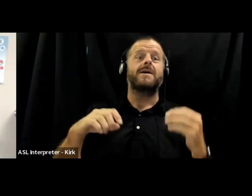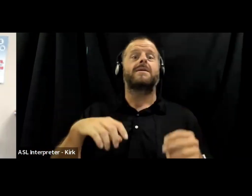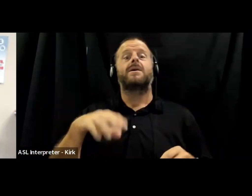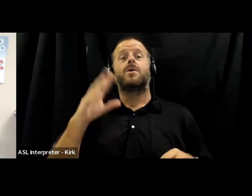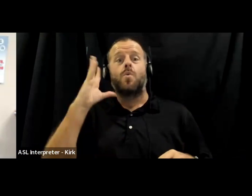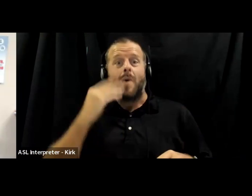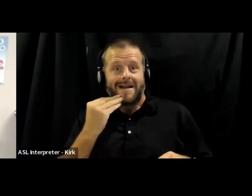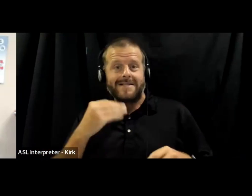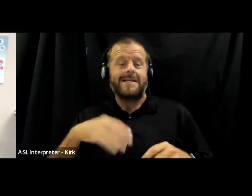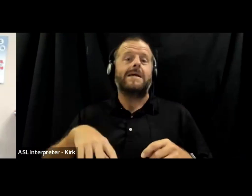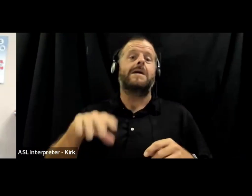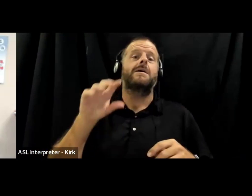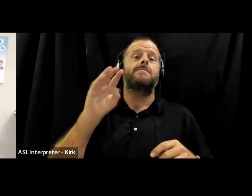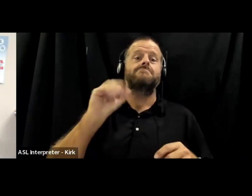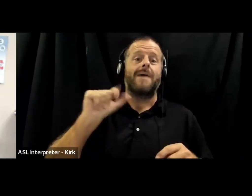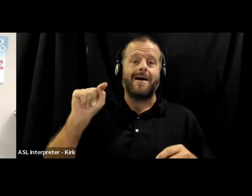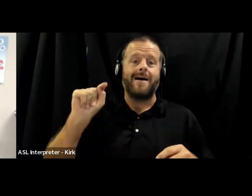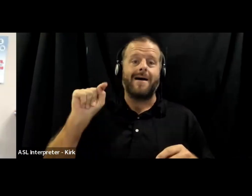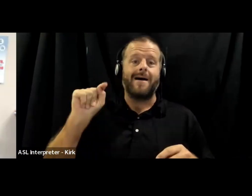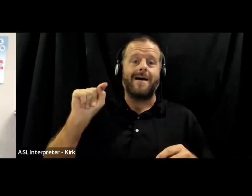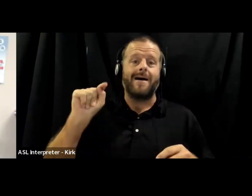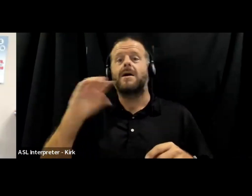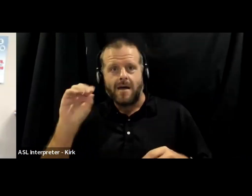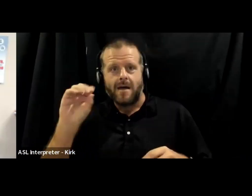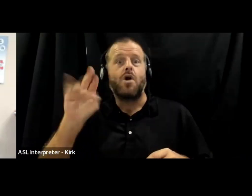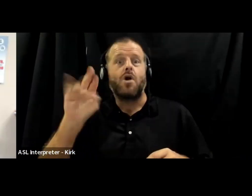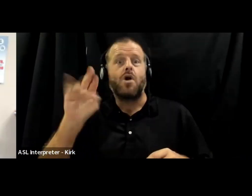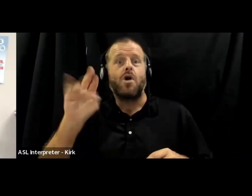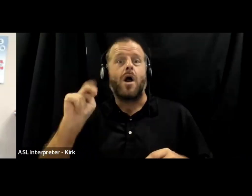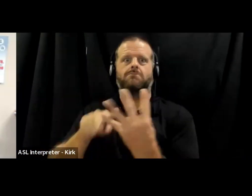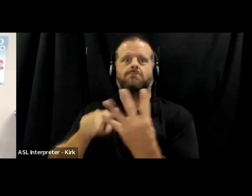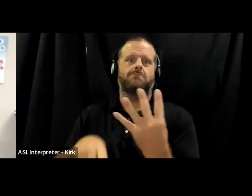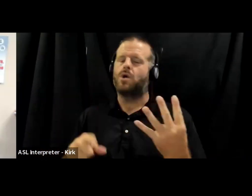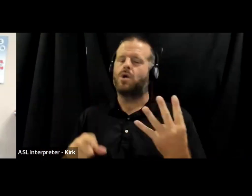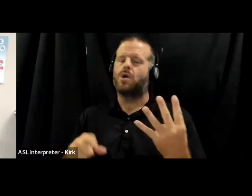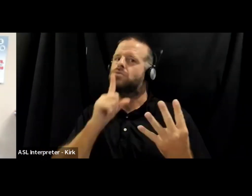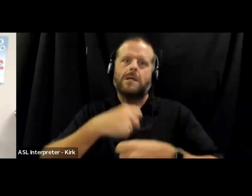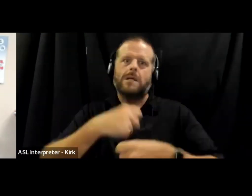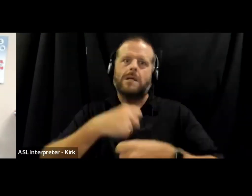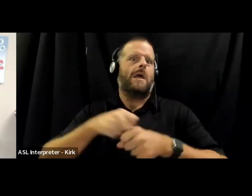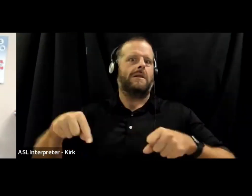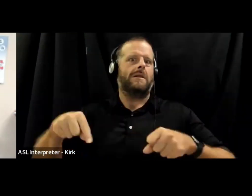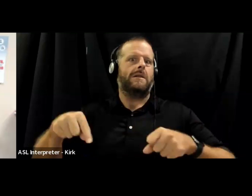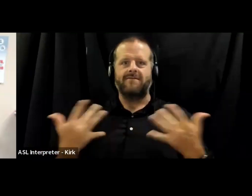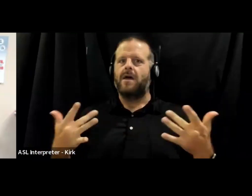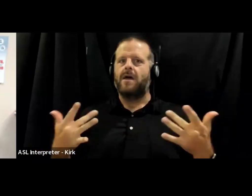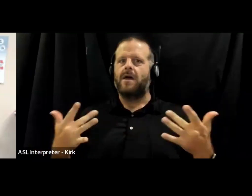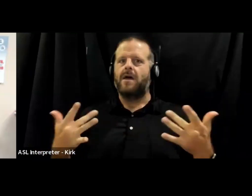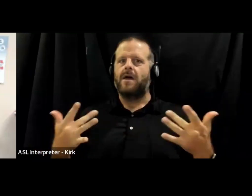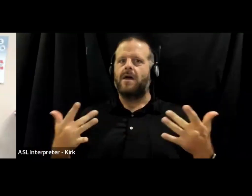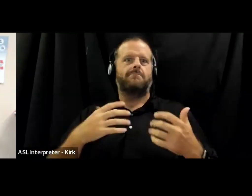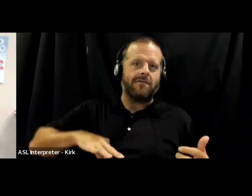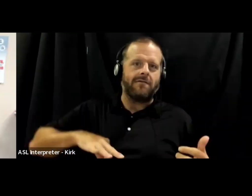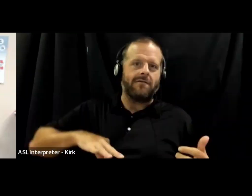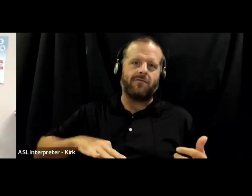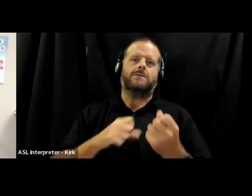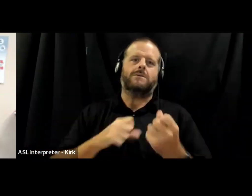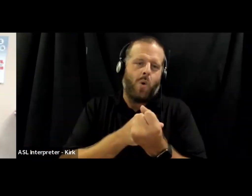Matt Salaverry, and Bryan Ward really making this event a meaningful one and supporting that collective vision that we all hold,